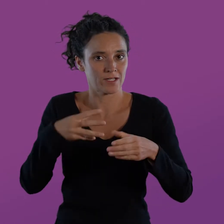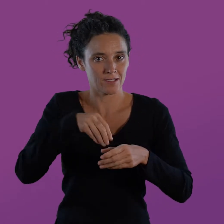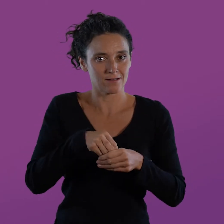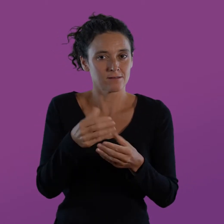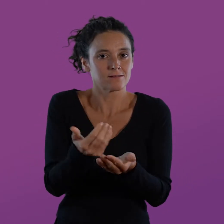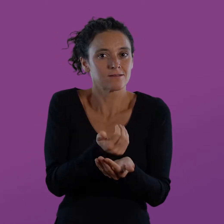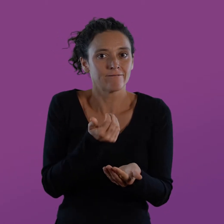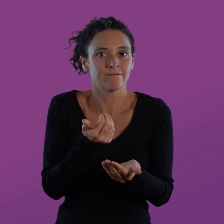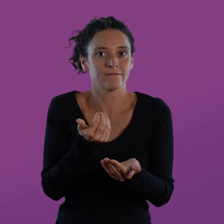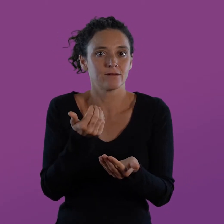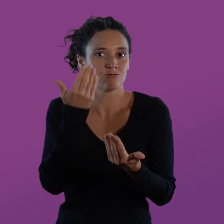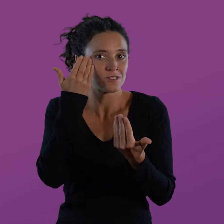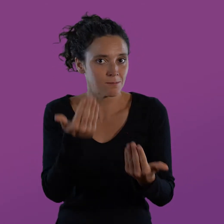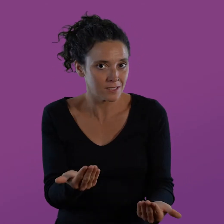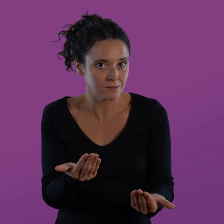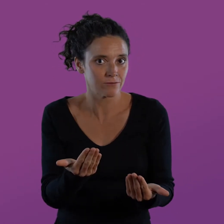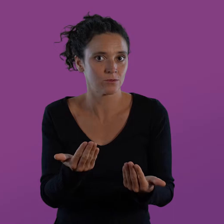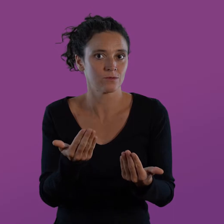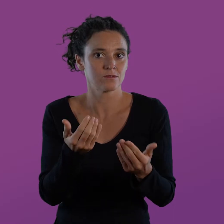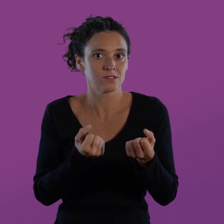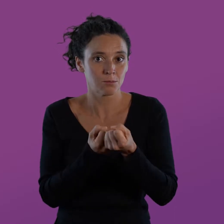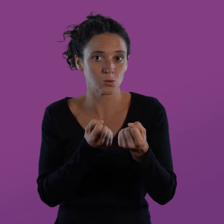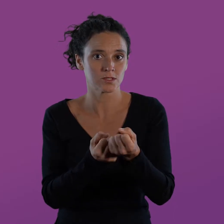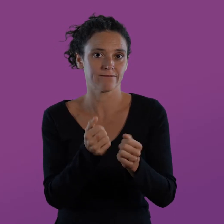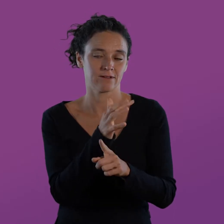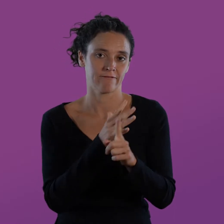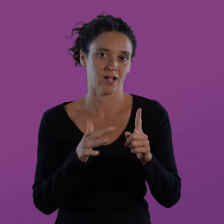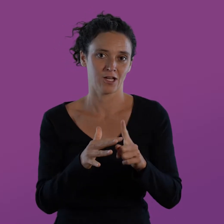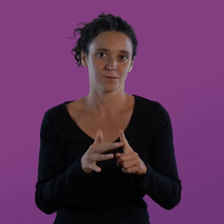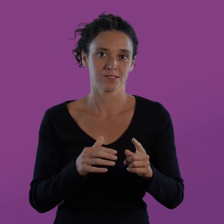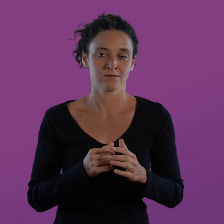can do so in a totally safe and supportive environment.